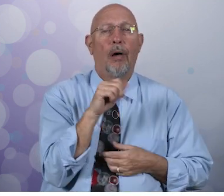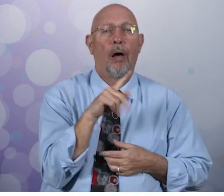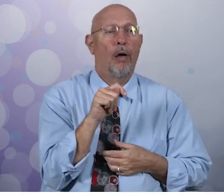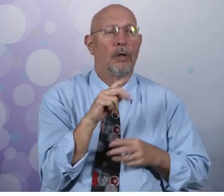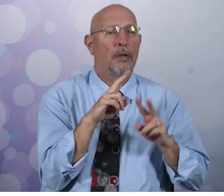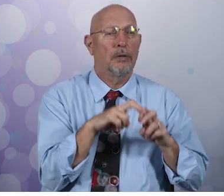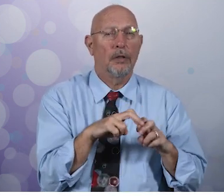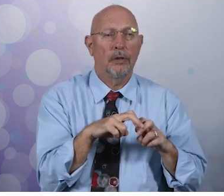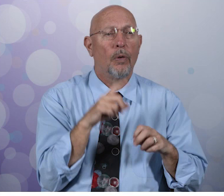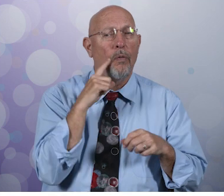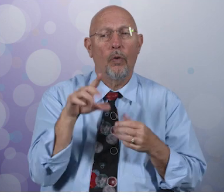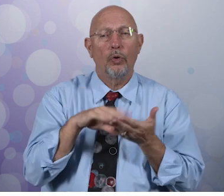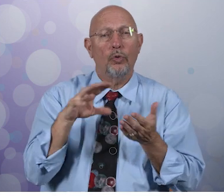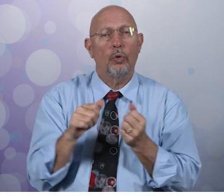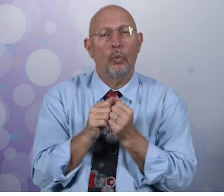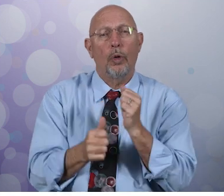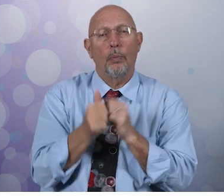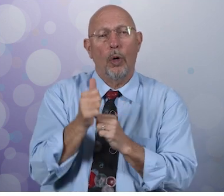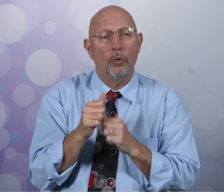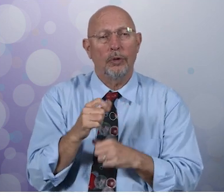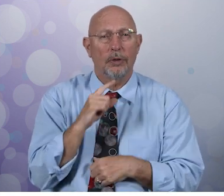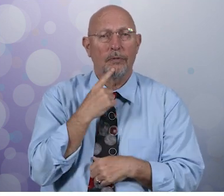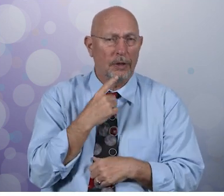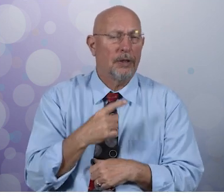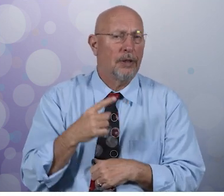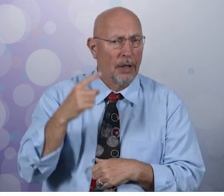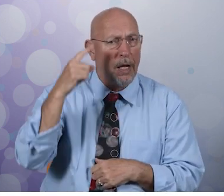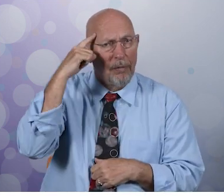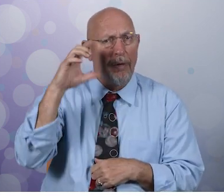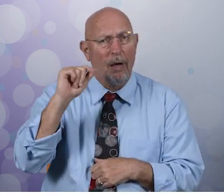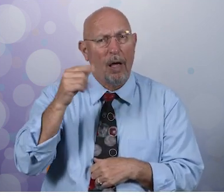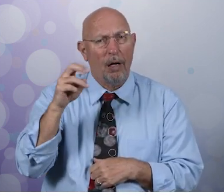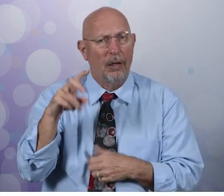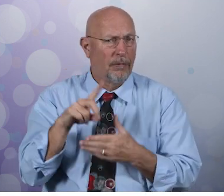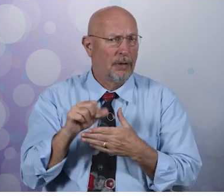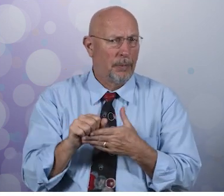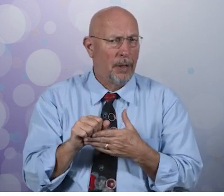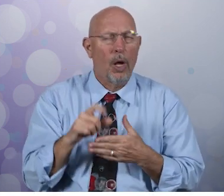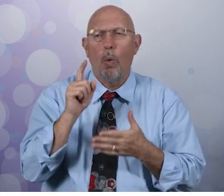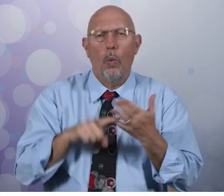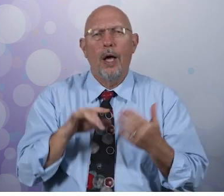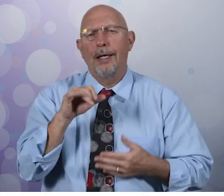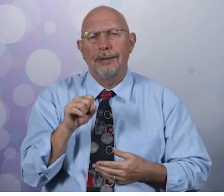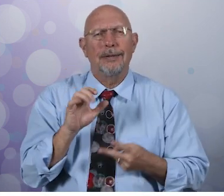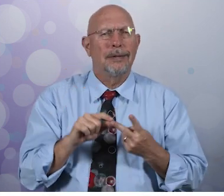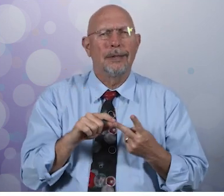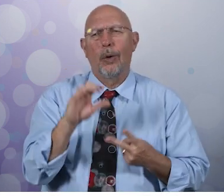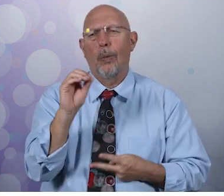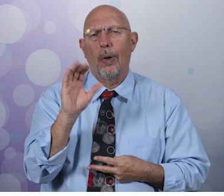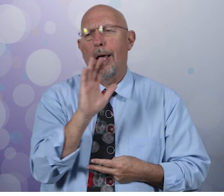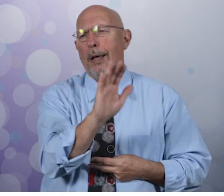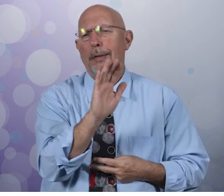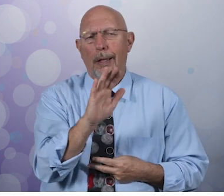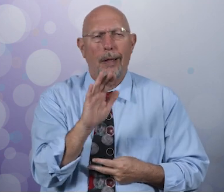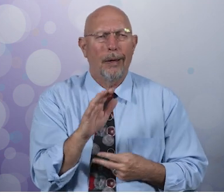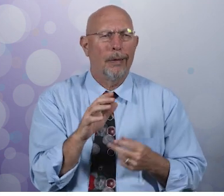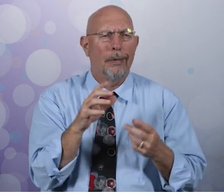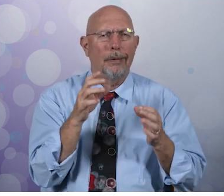with the most significant cognitive disabilities? What is Ohio's Alternate Assessment Participation Decision-Making Tool?